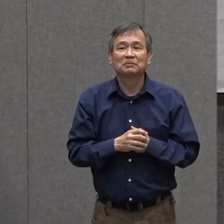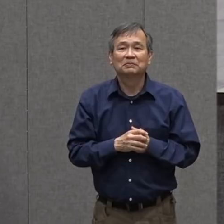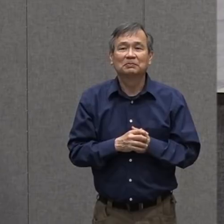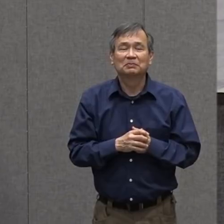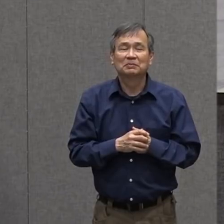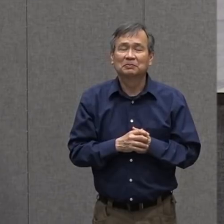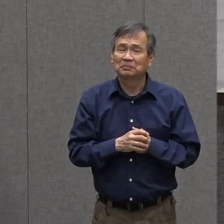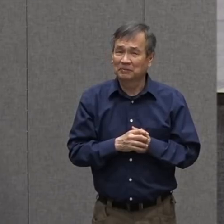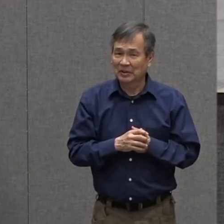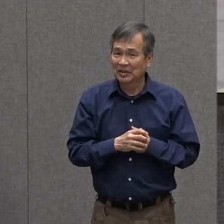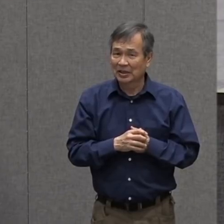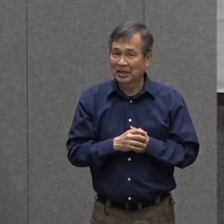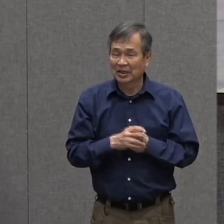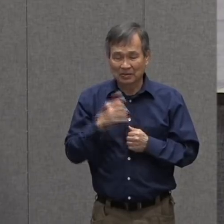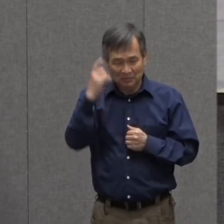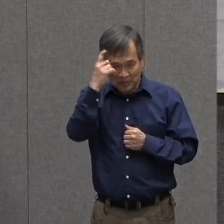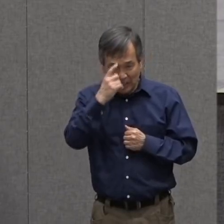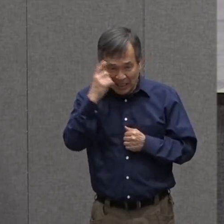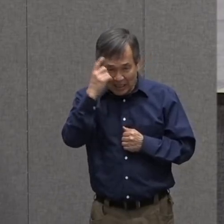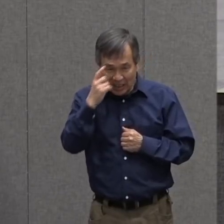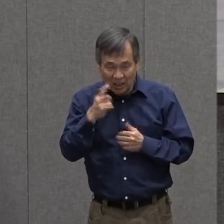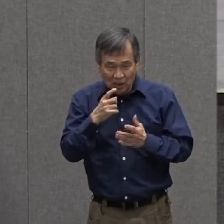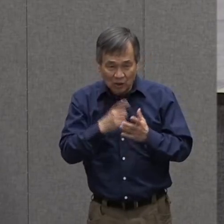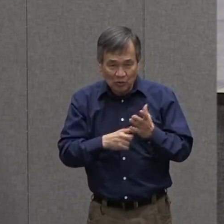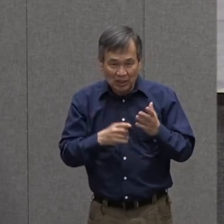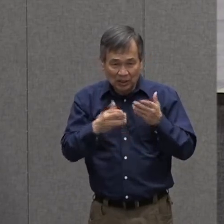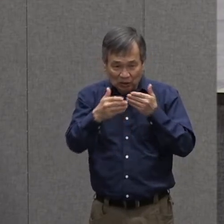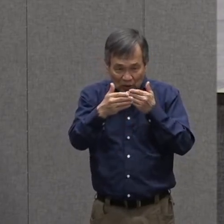This might take some thought I wonder what would be closer to 300?